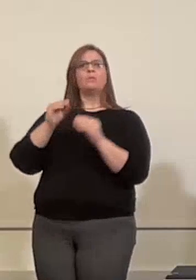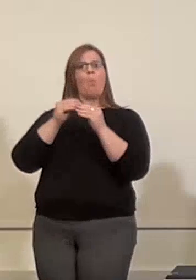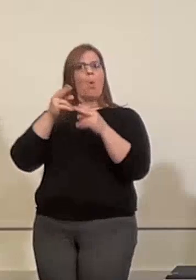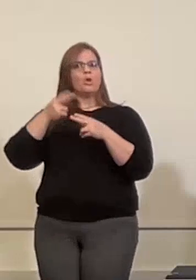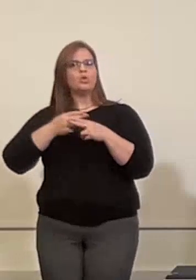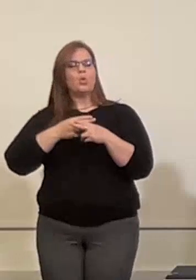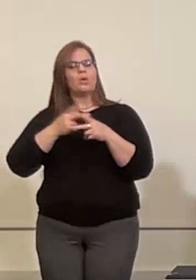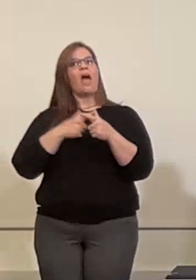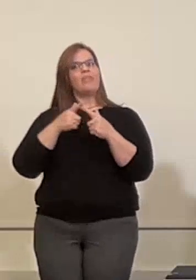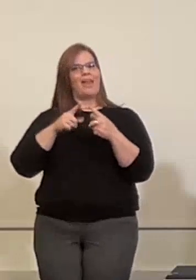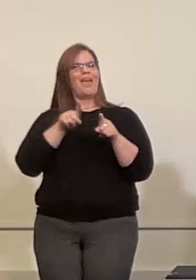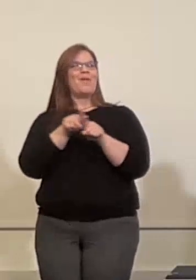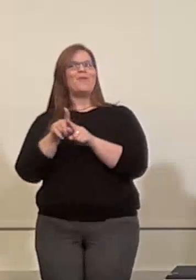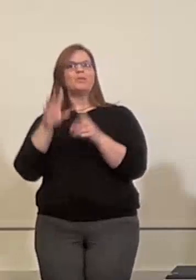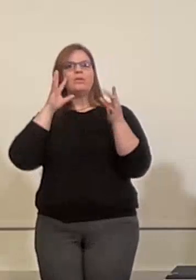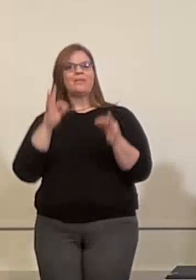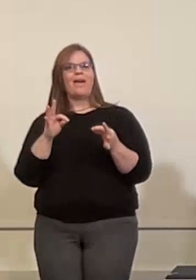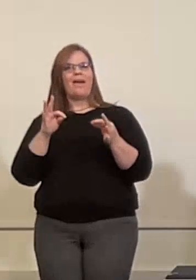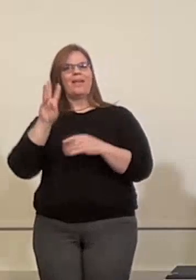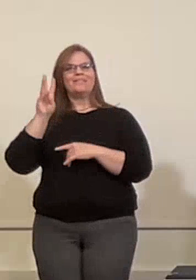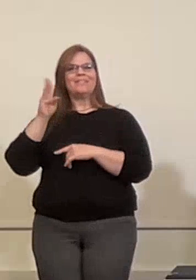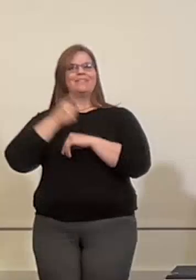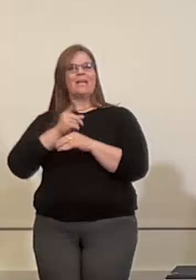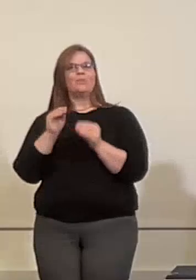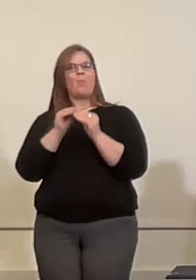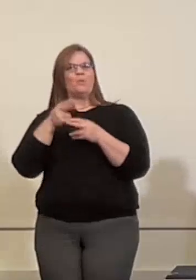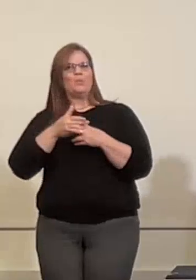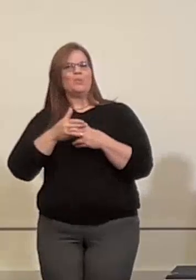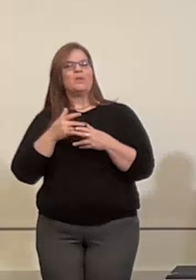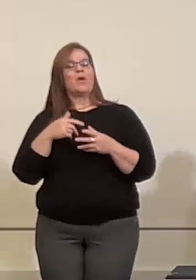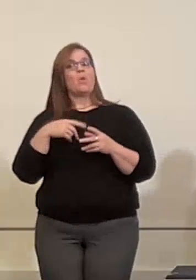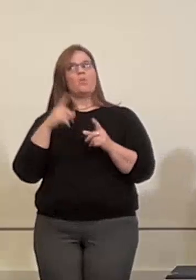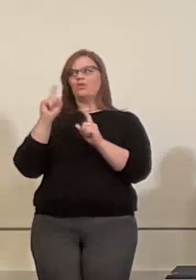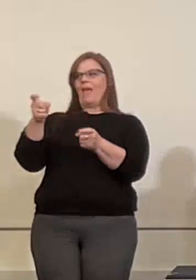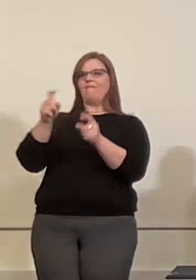six days sooner, which gave the team six more days to build and